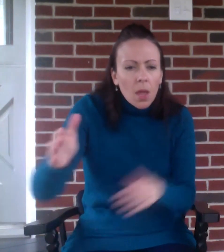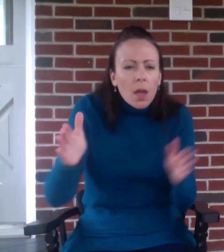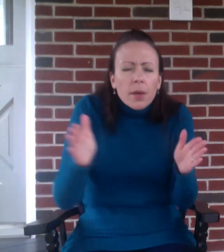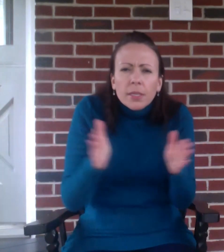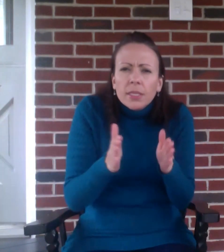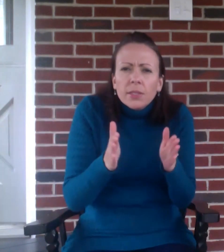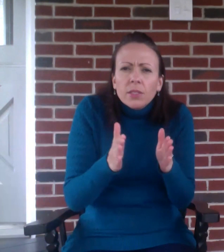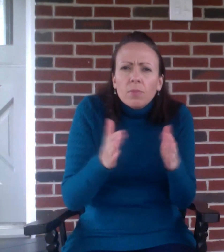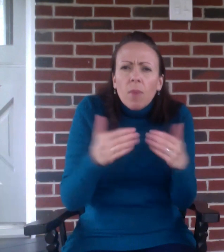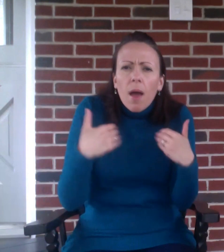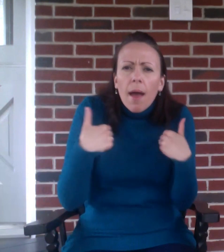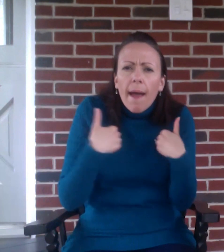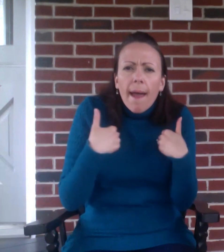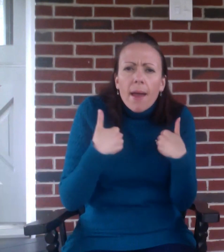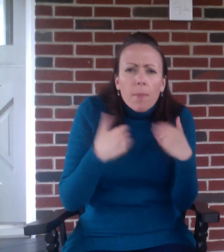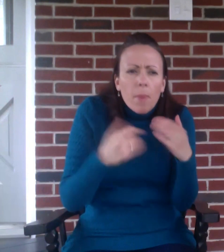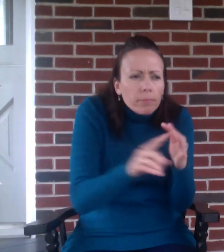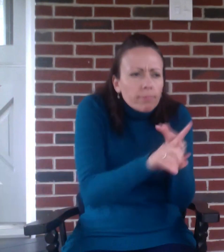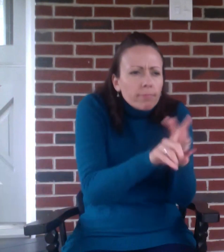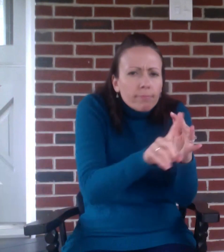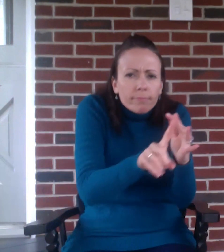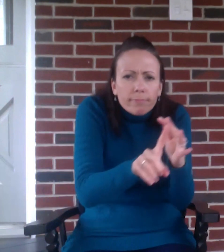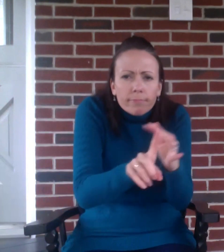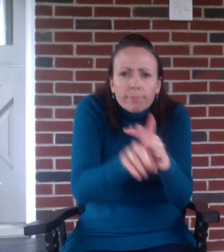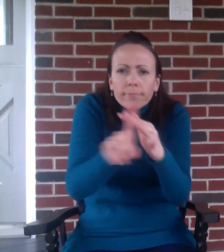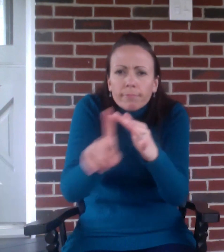creeping among the forest of trees.